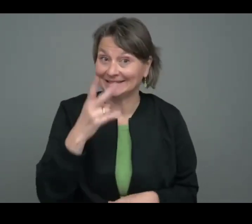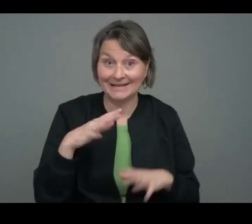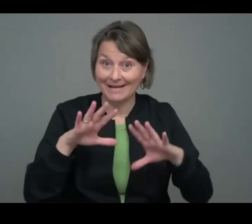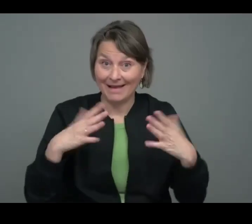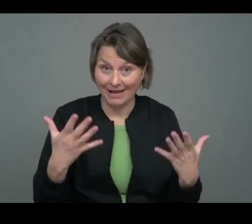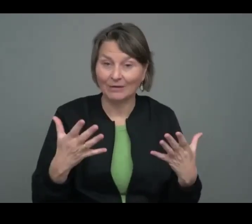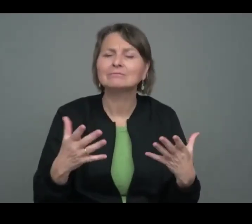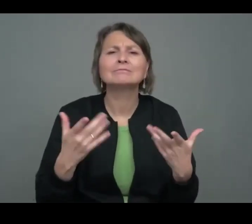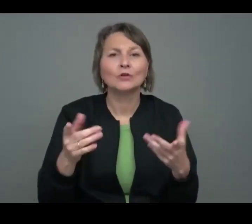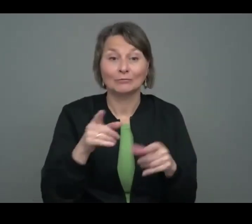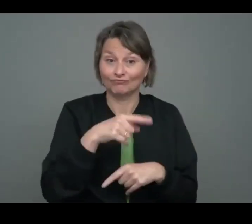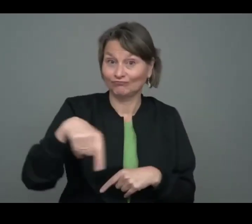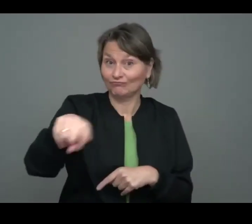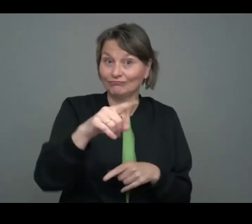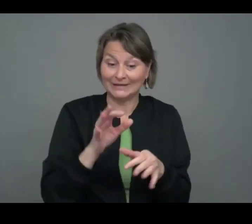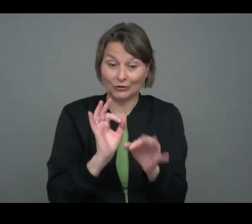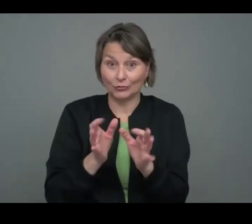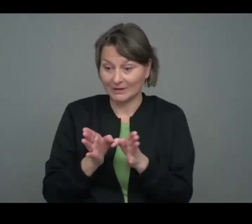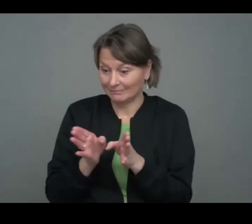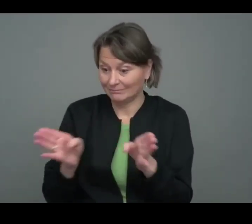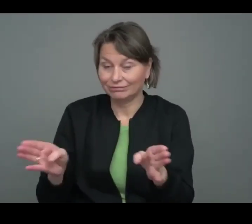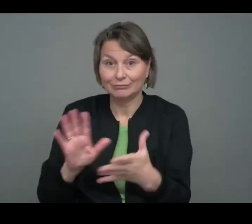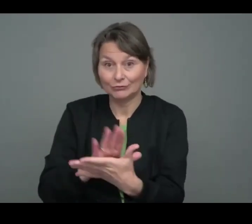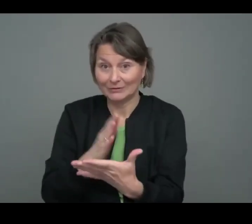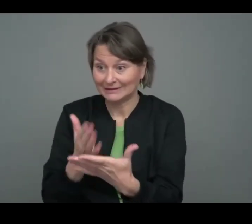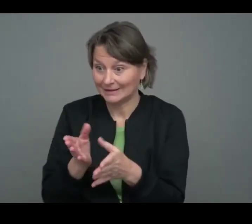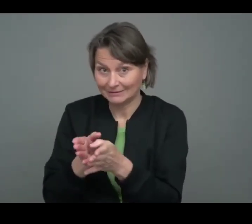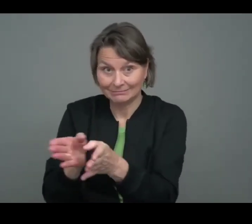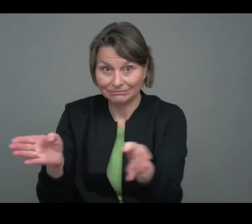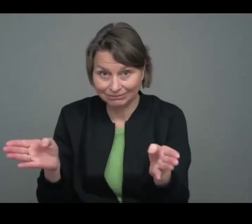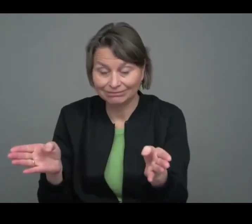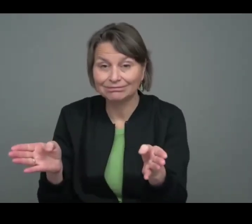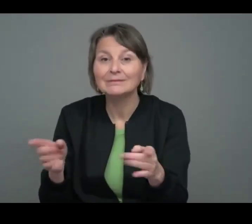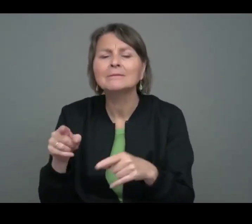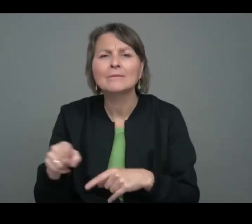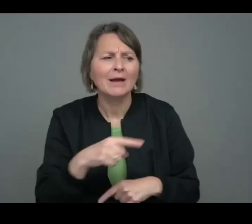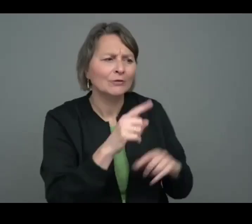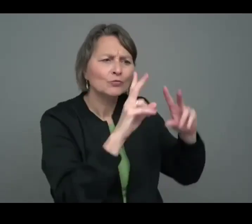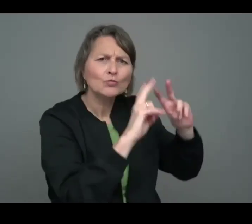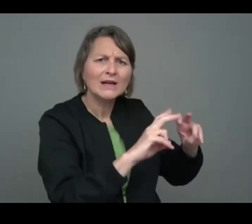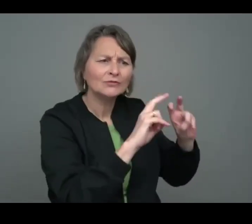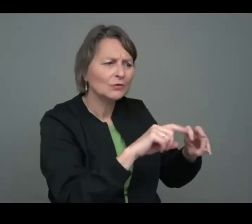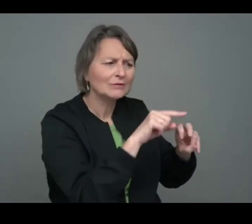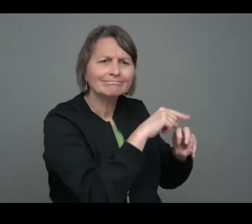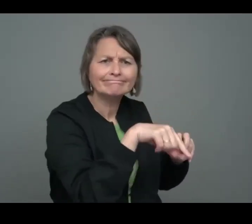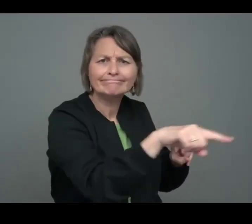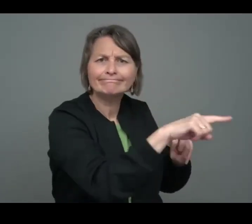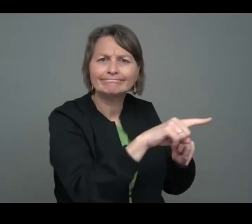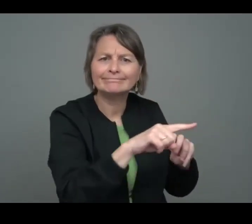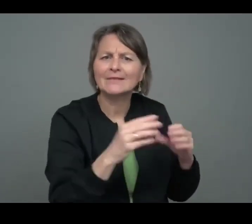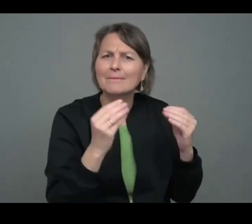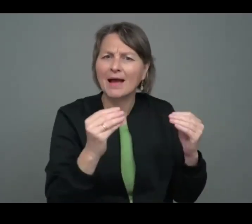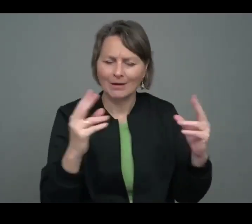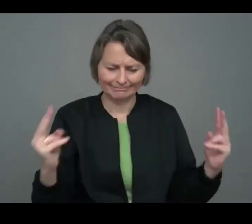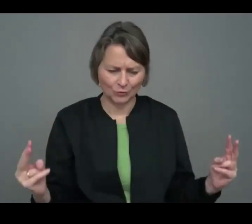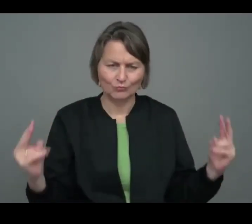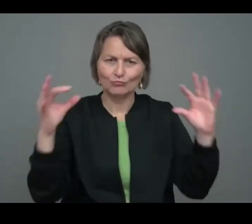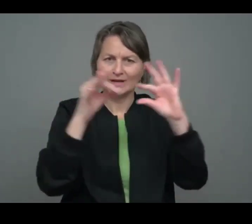And I will explain to you what this is all about. So interpretation has both practice,